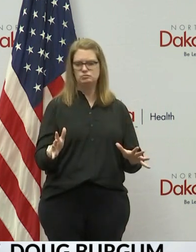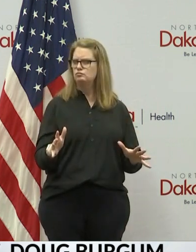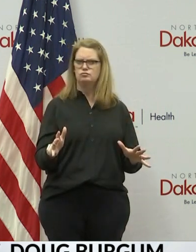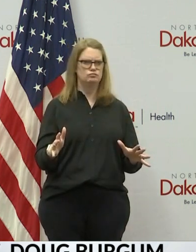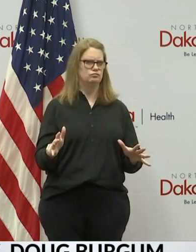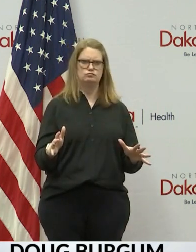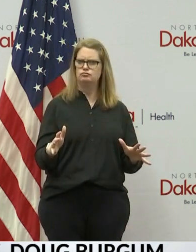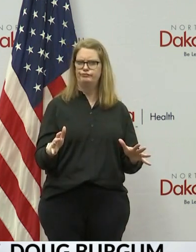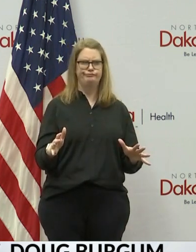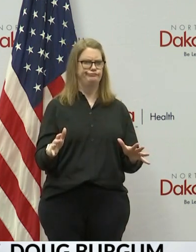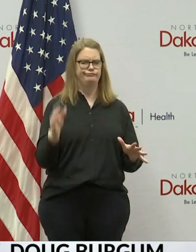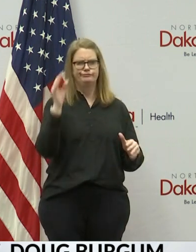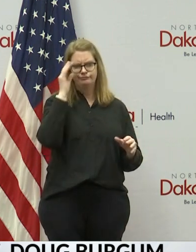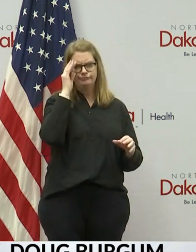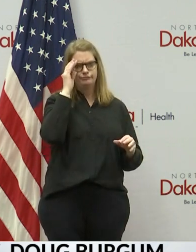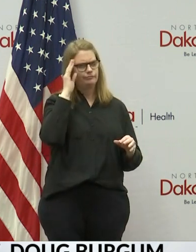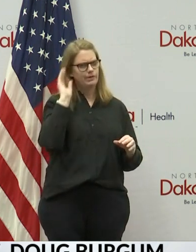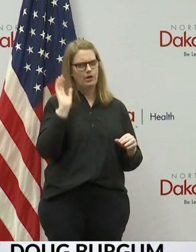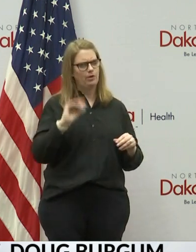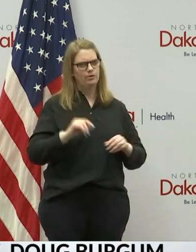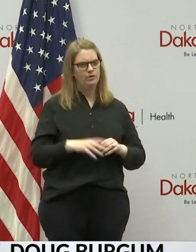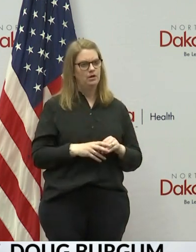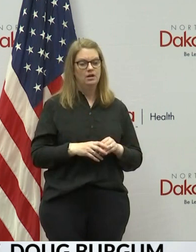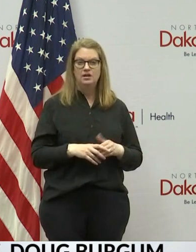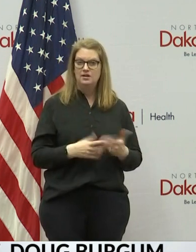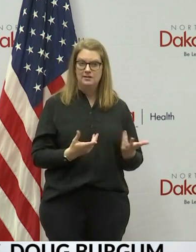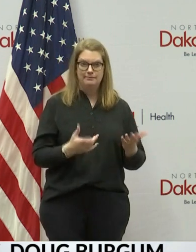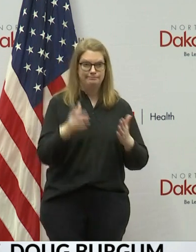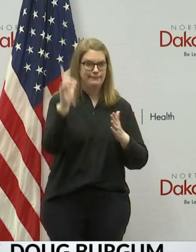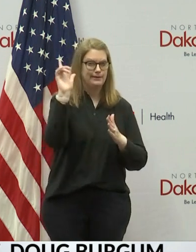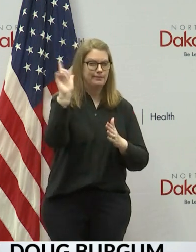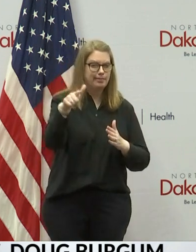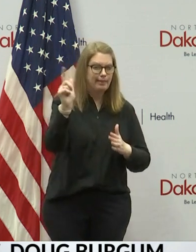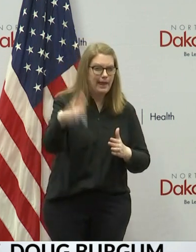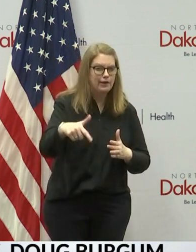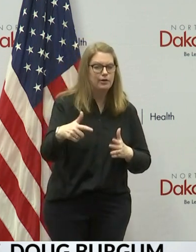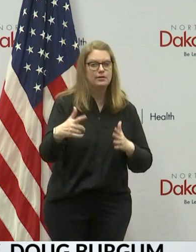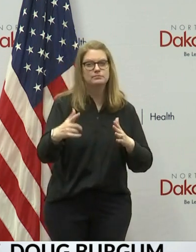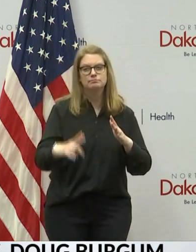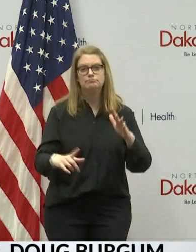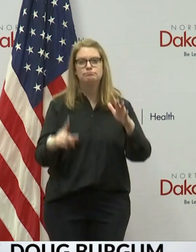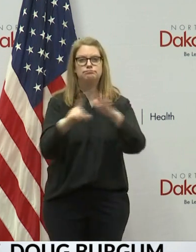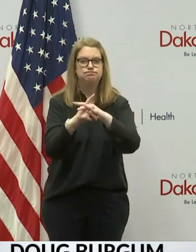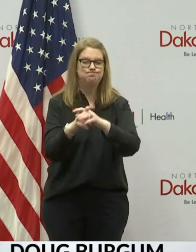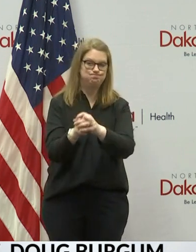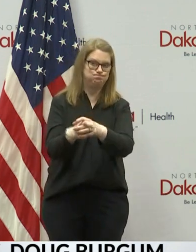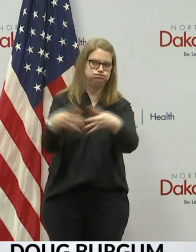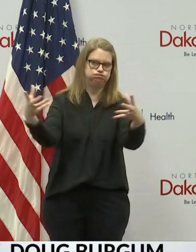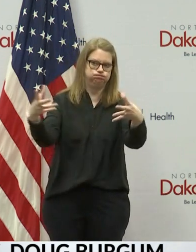THE FIGHT FOR COVID-19 IS FAR FROM OVER, AND QUESTION KNOW THAT THERE'S STILL MUCH WE HAVE TO LEARN.